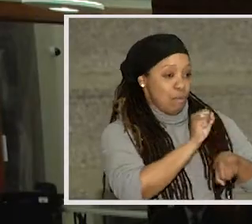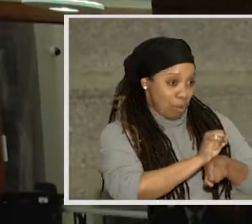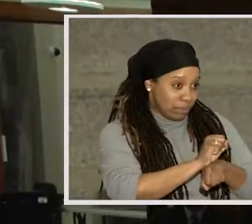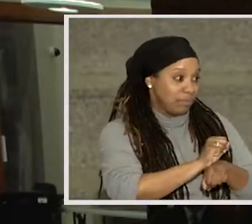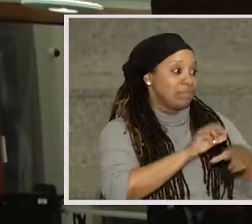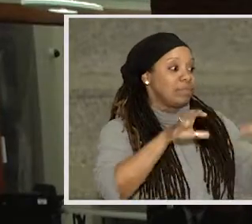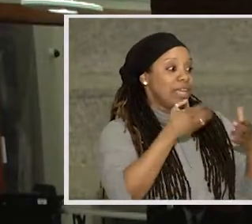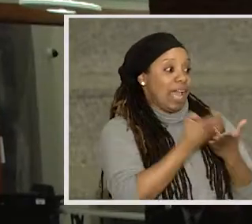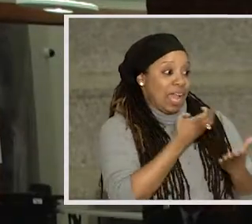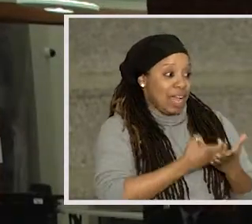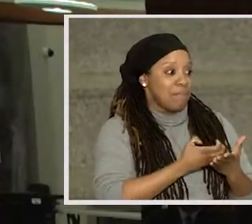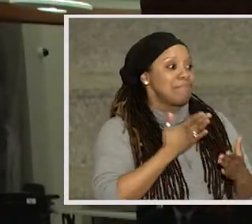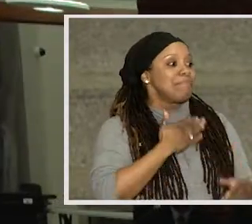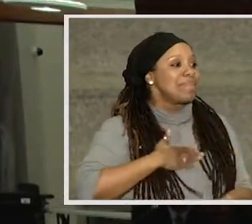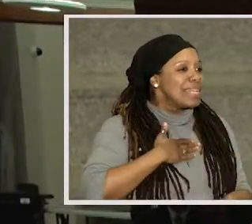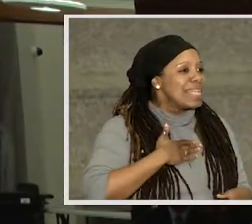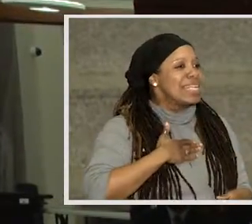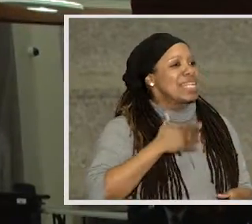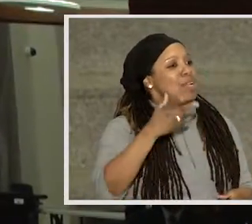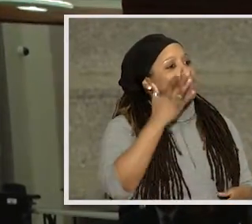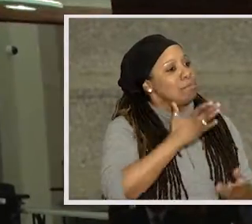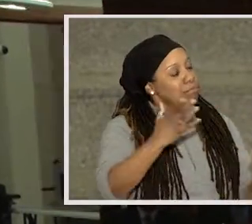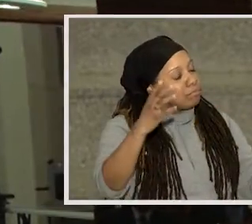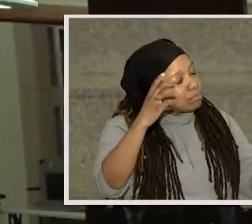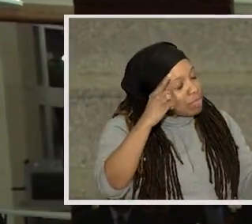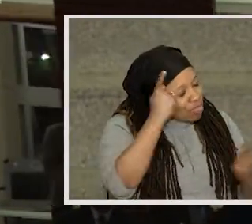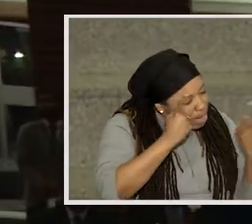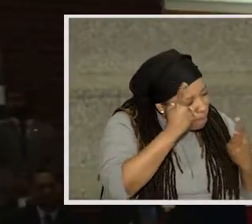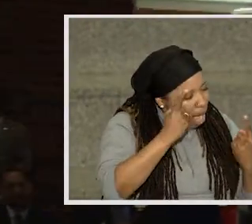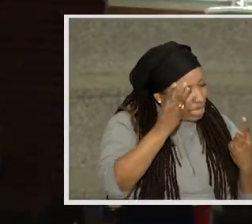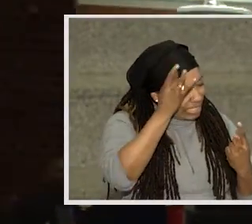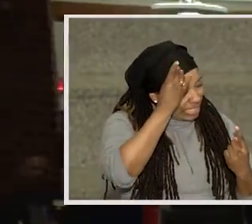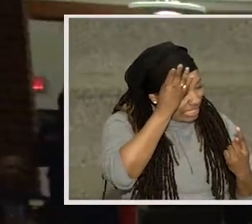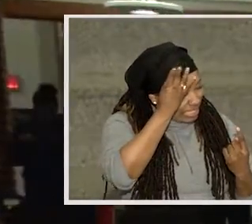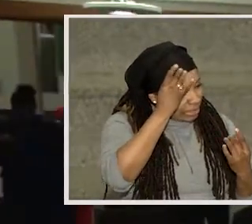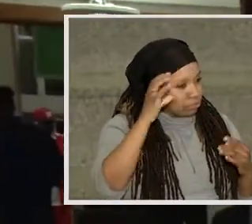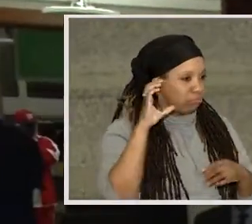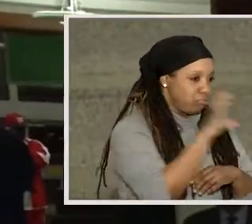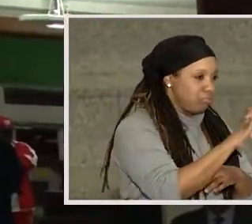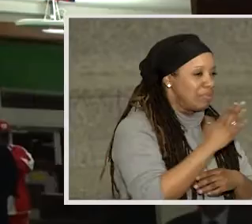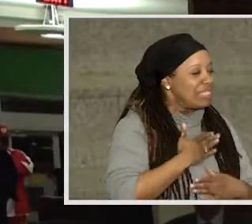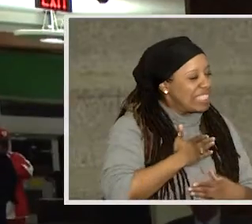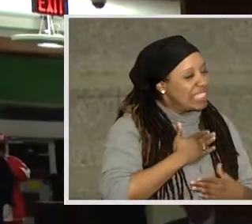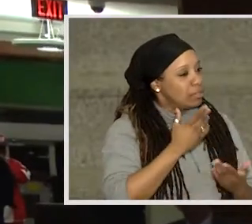PLEASE, PLEASE, PLEASE, PRETTY PLEASE, THANK YOU.